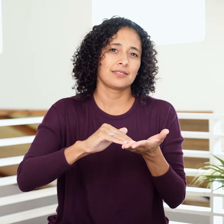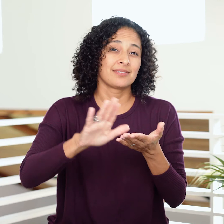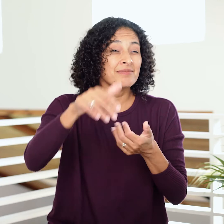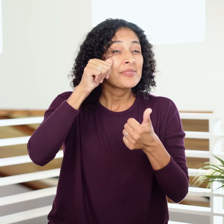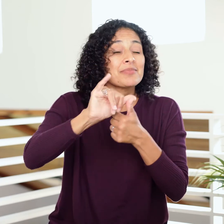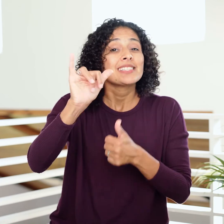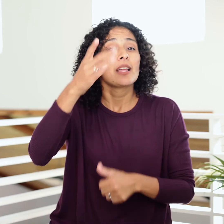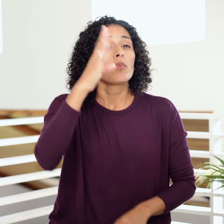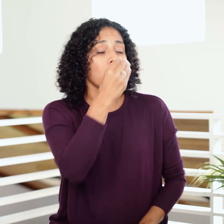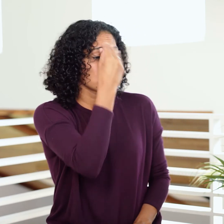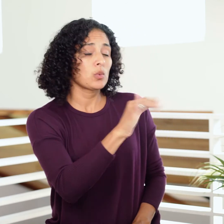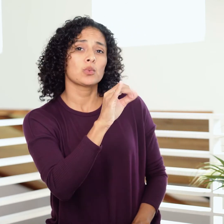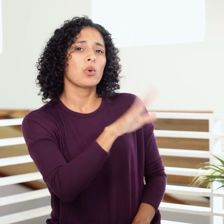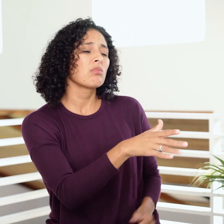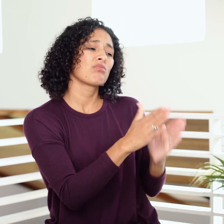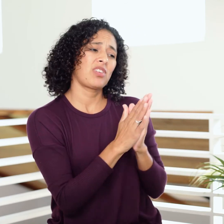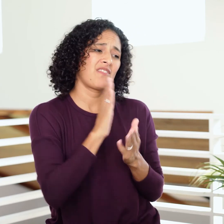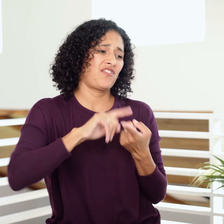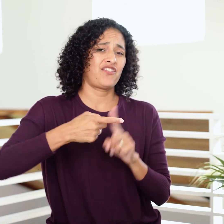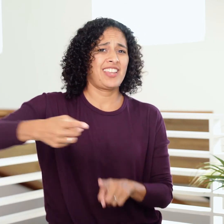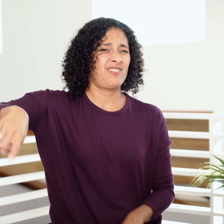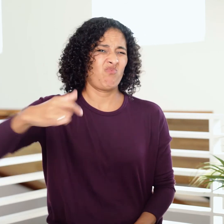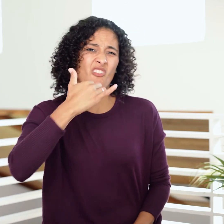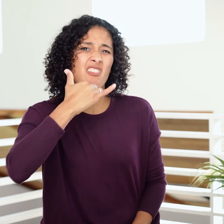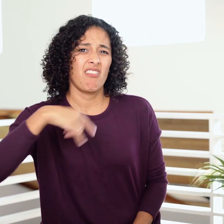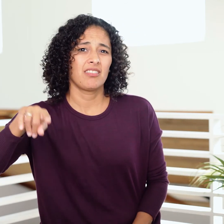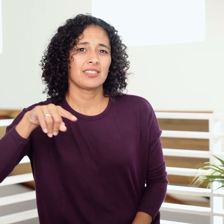Remember how God had Job pray for the friends who wronged him?